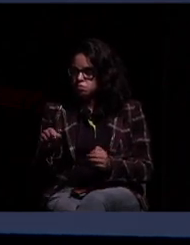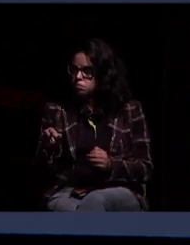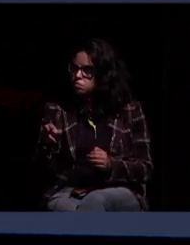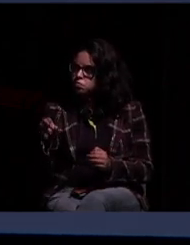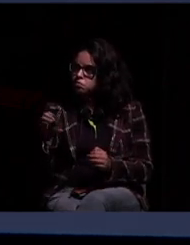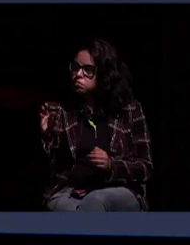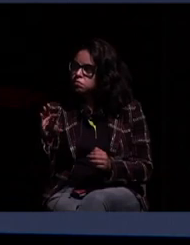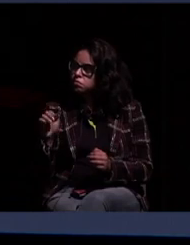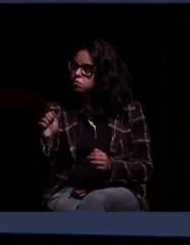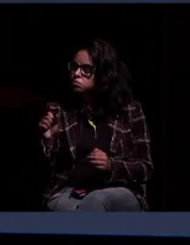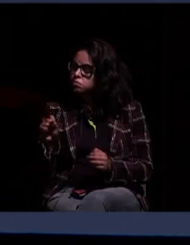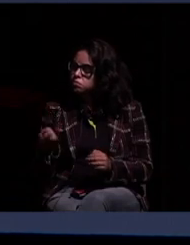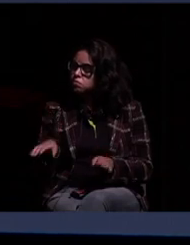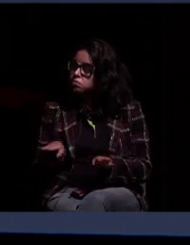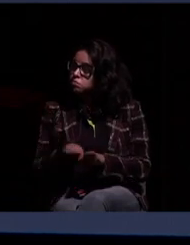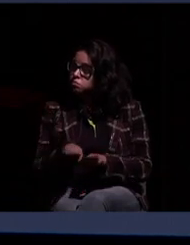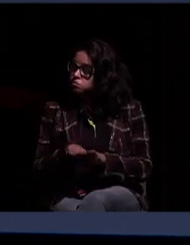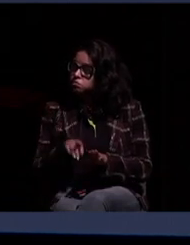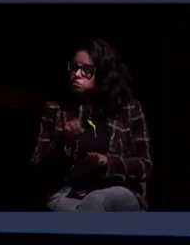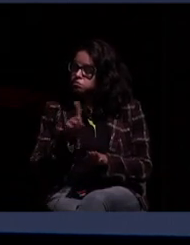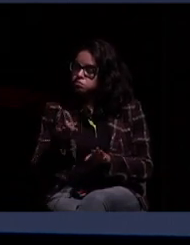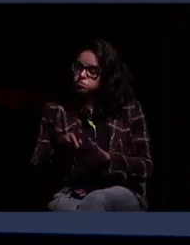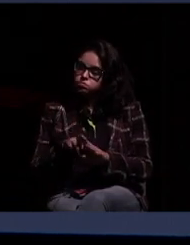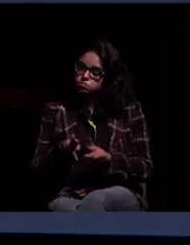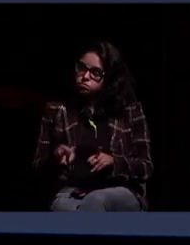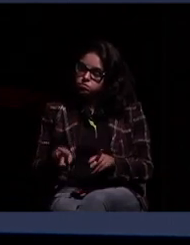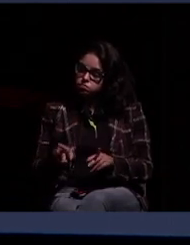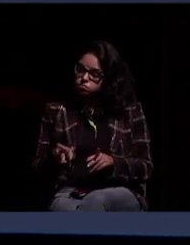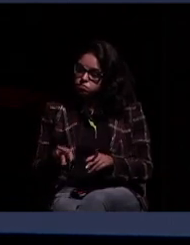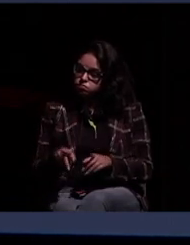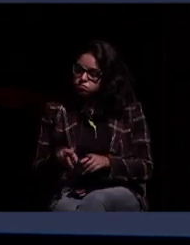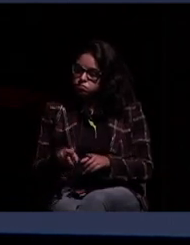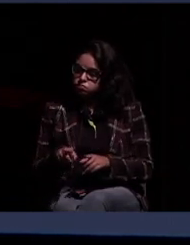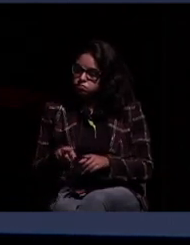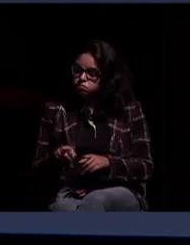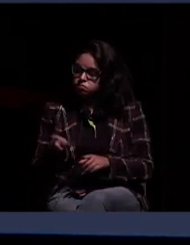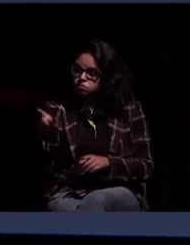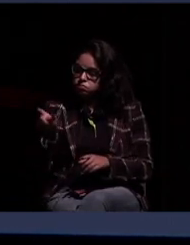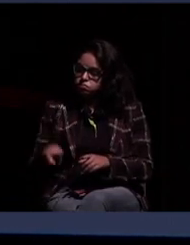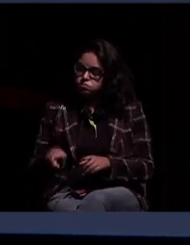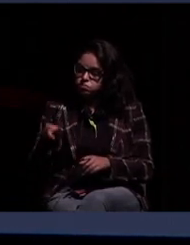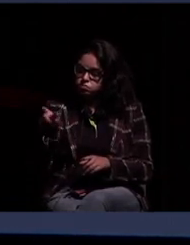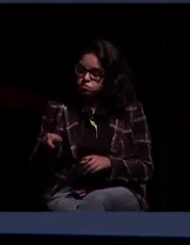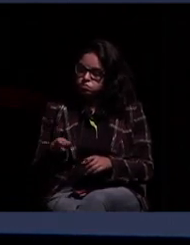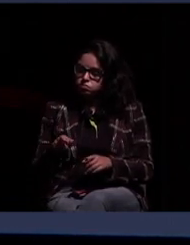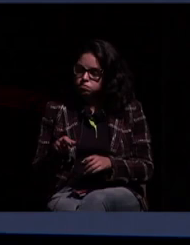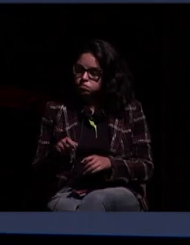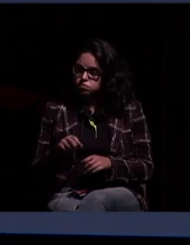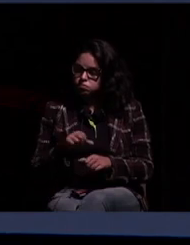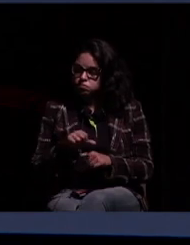It’s not different from those who migrate to look for jobs,